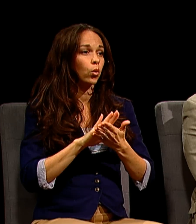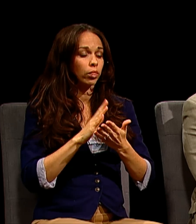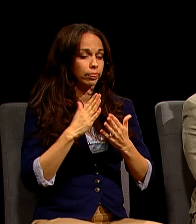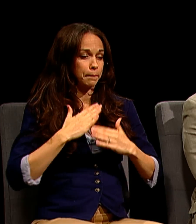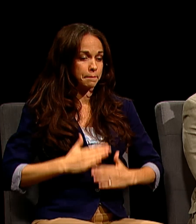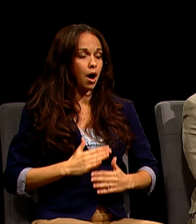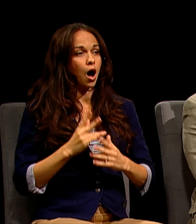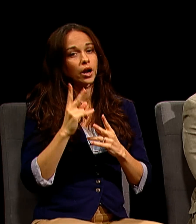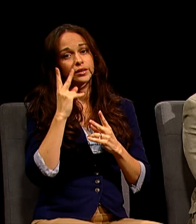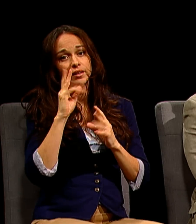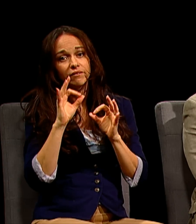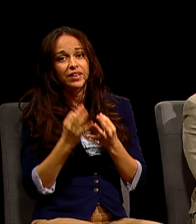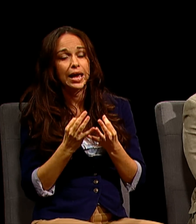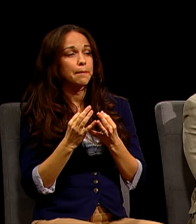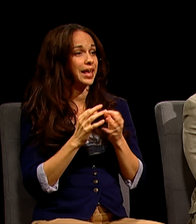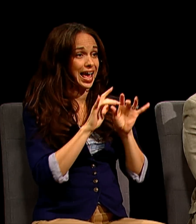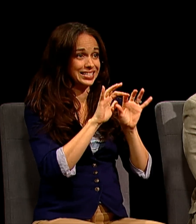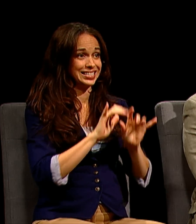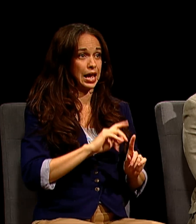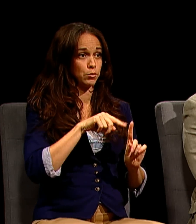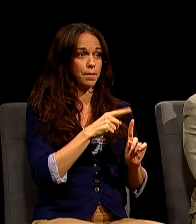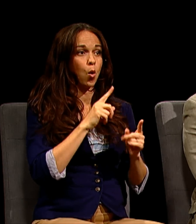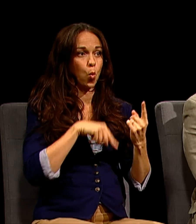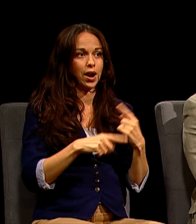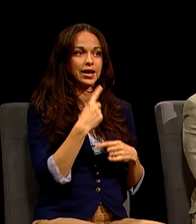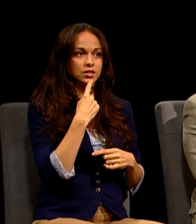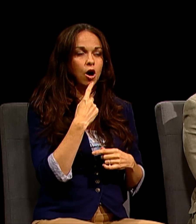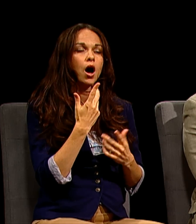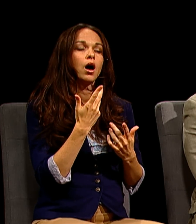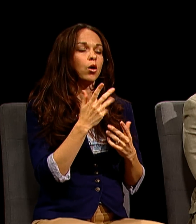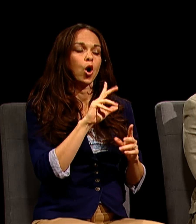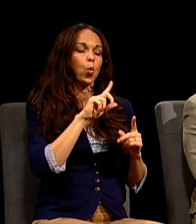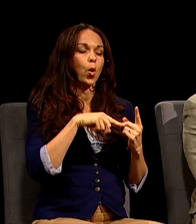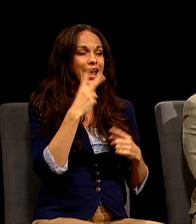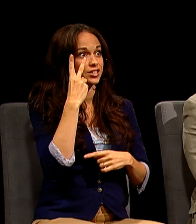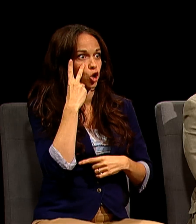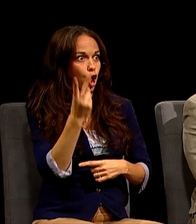I had lot of response on that that was very gratifying because people understood.